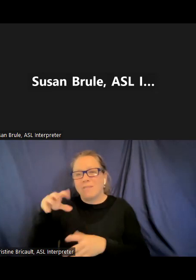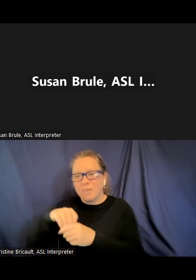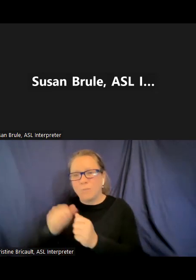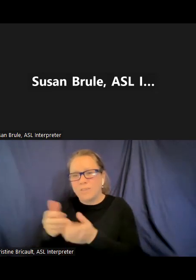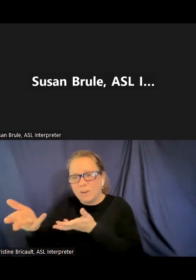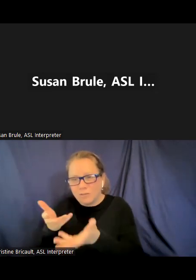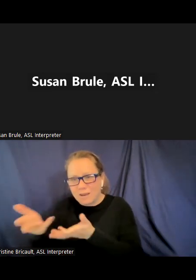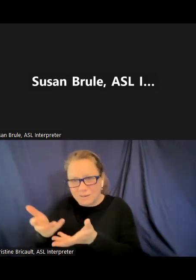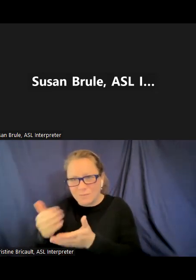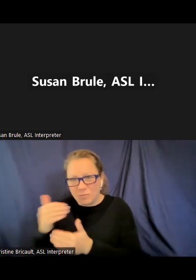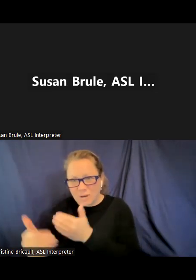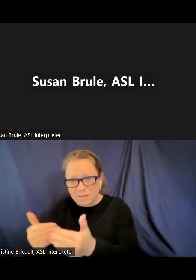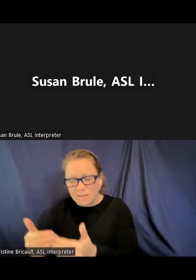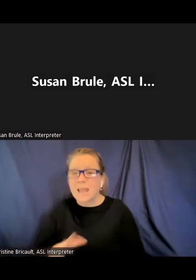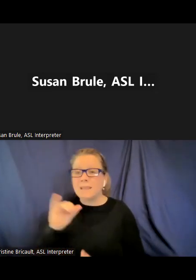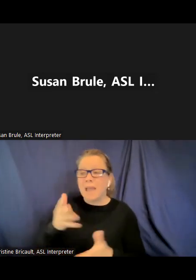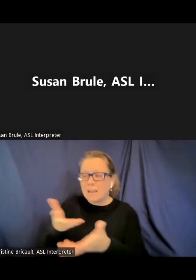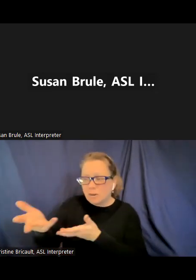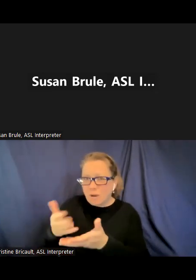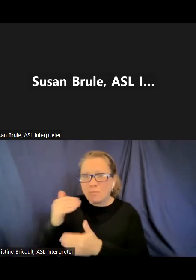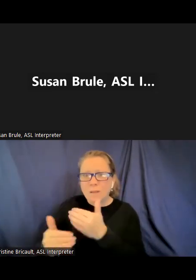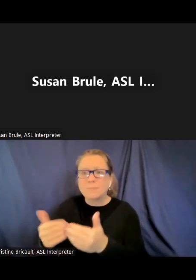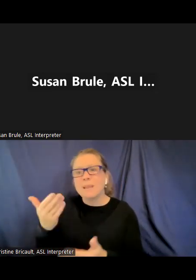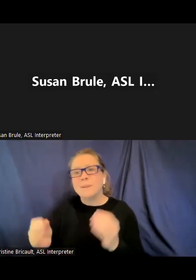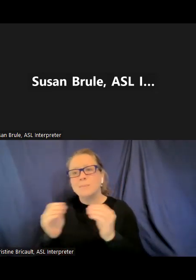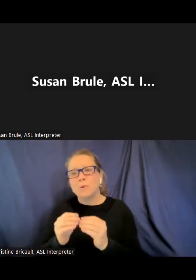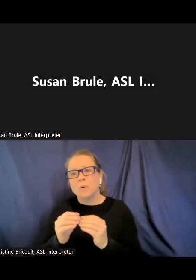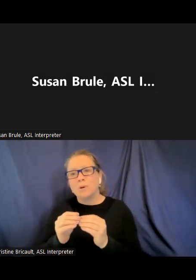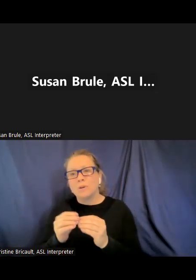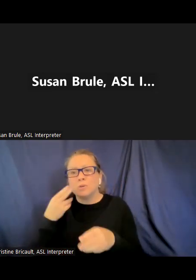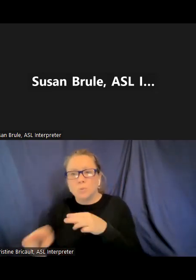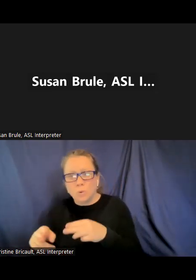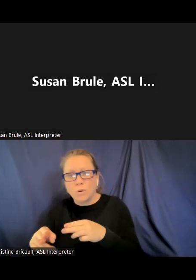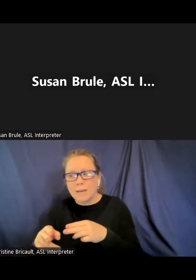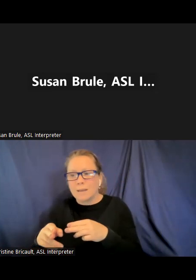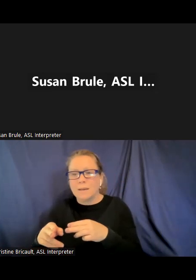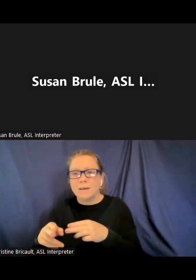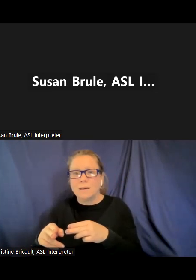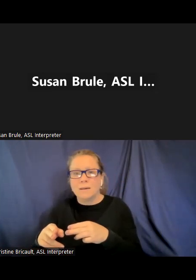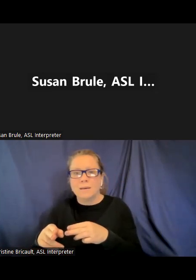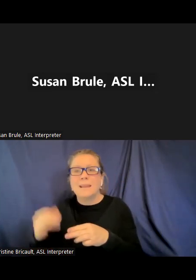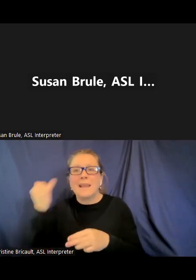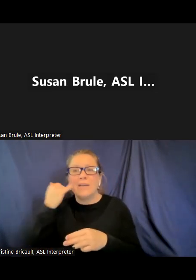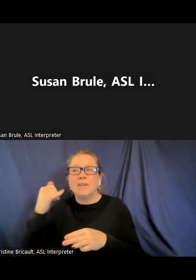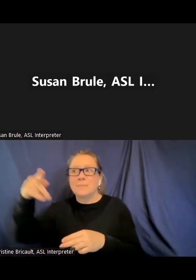Like I said, that interactive process might be a little bit faster and a little less in depth for a member of the public than it is for an employee.